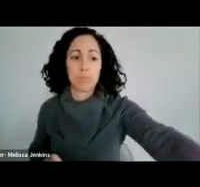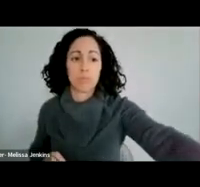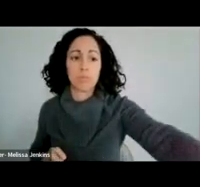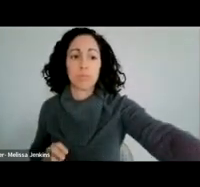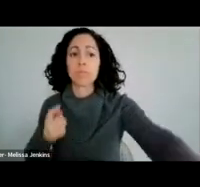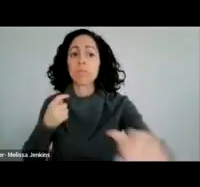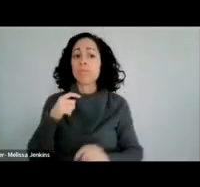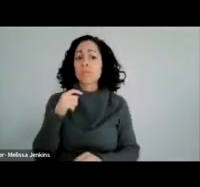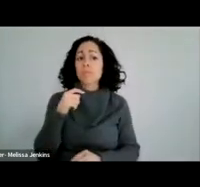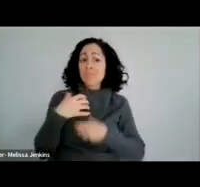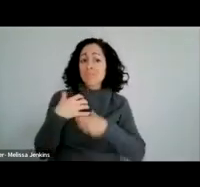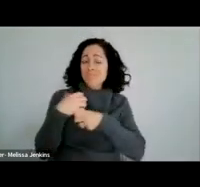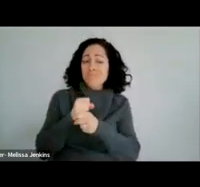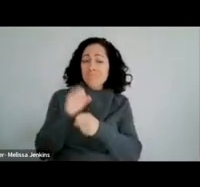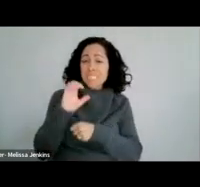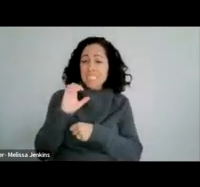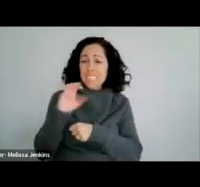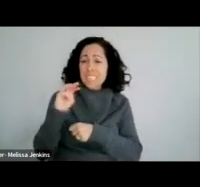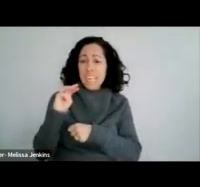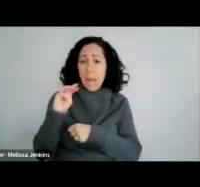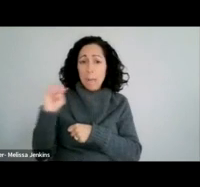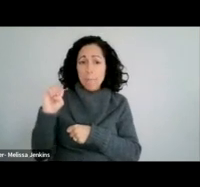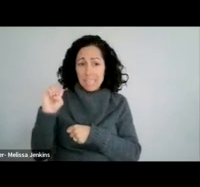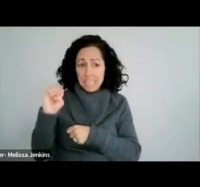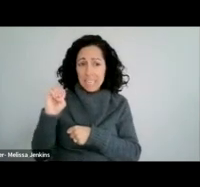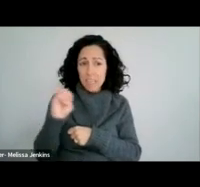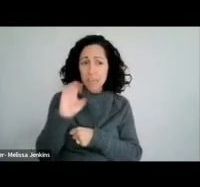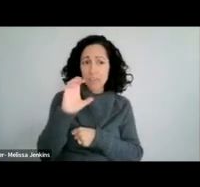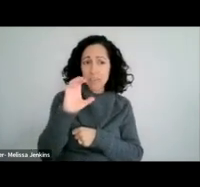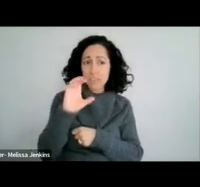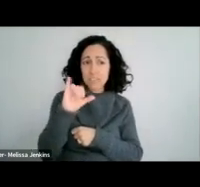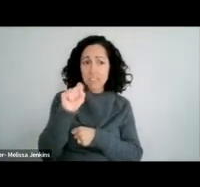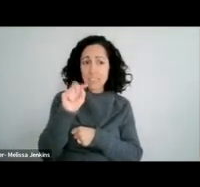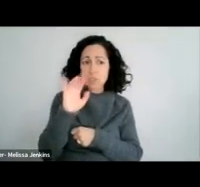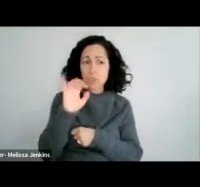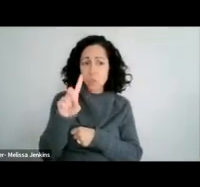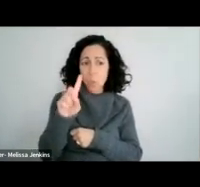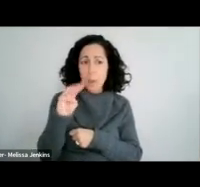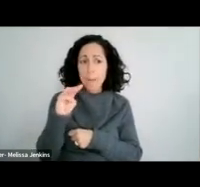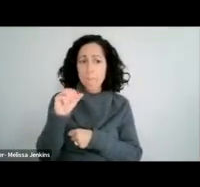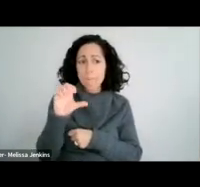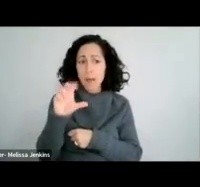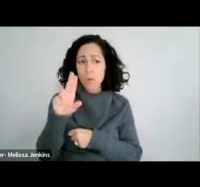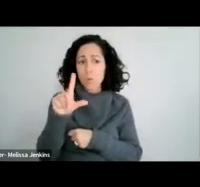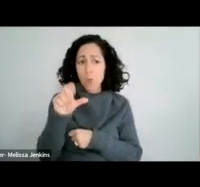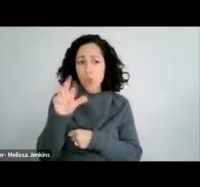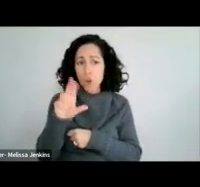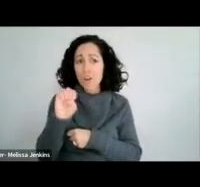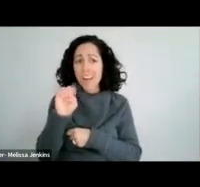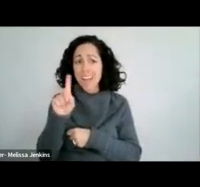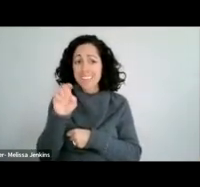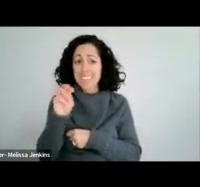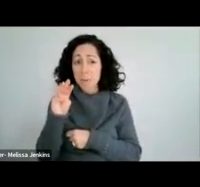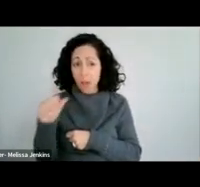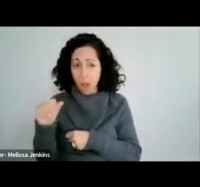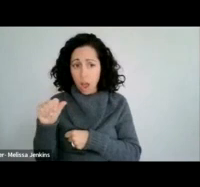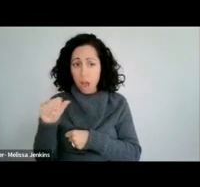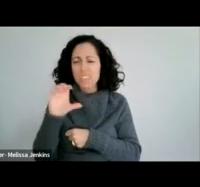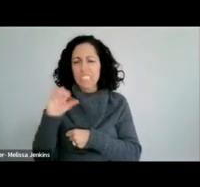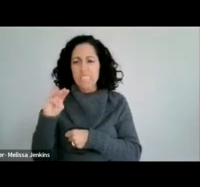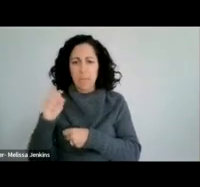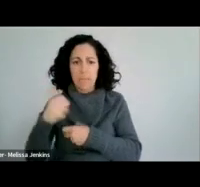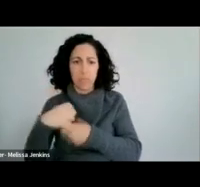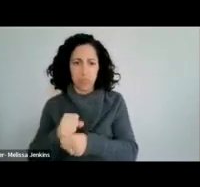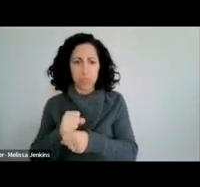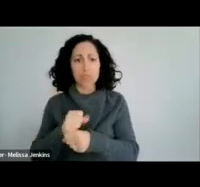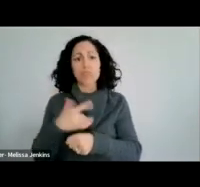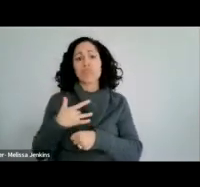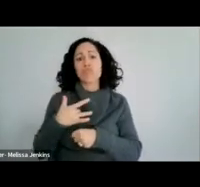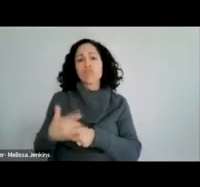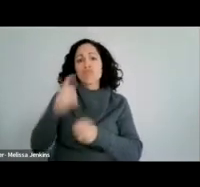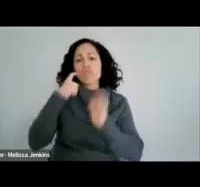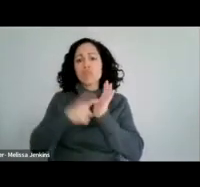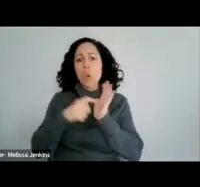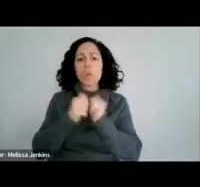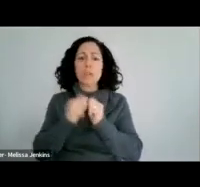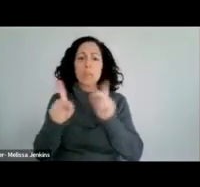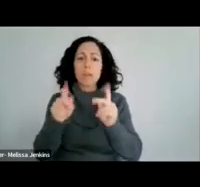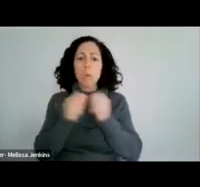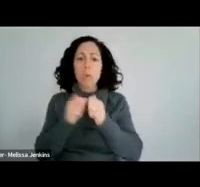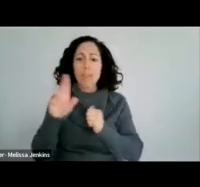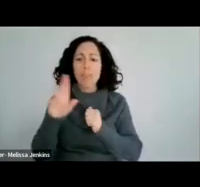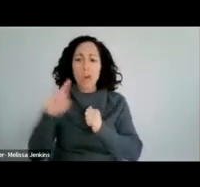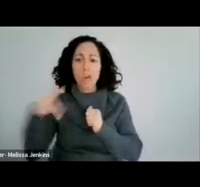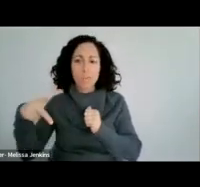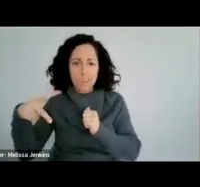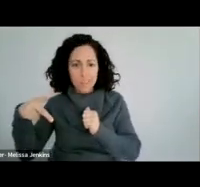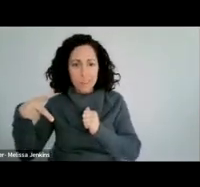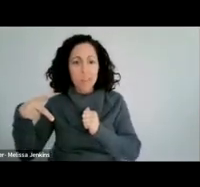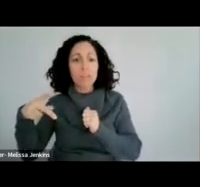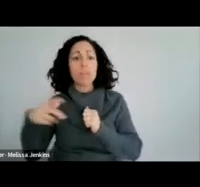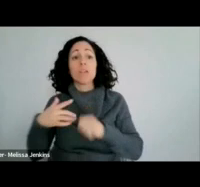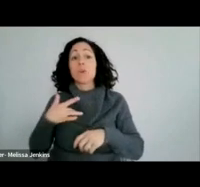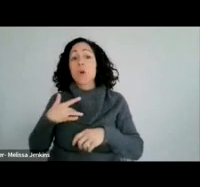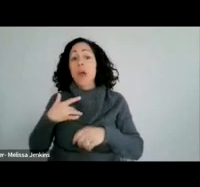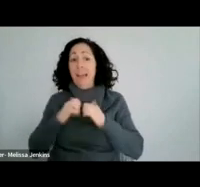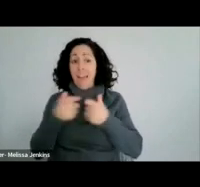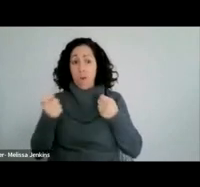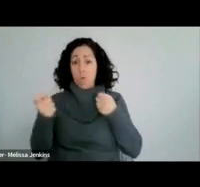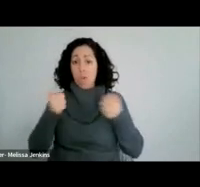And is part of the natural history of the disease in over 30 percent of the patients. It's usually managed adequately with topical eye drops.